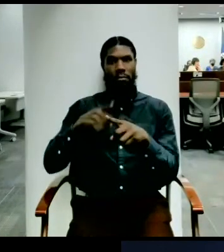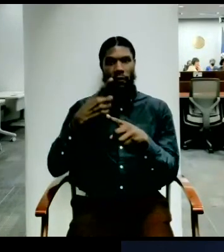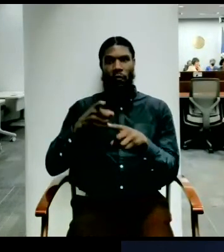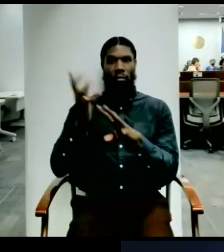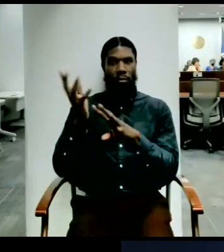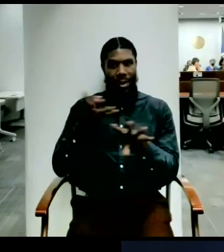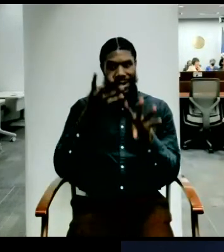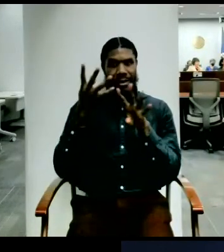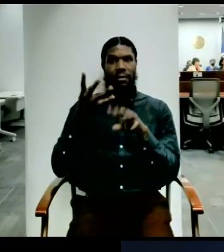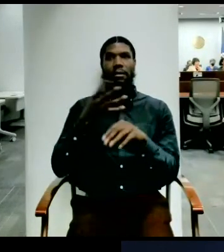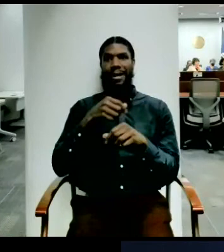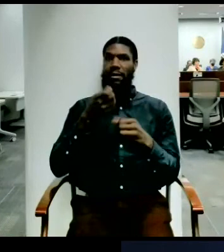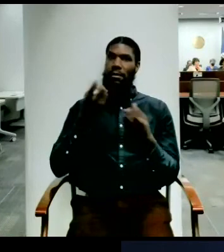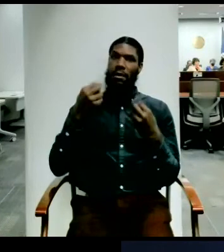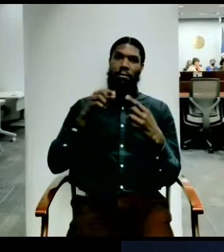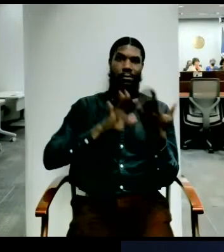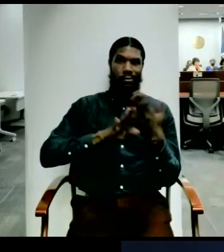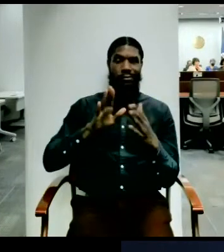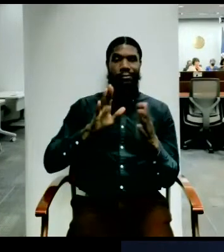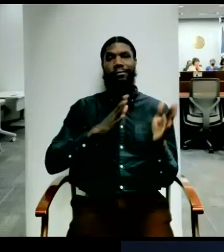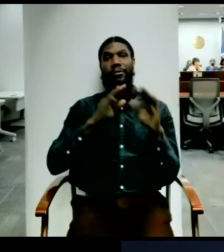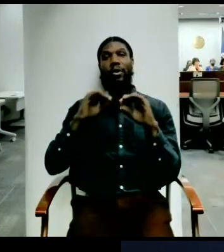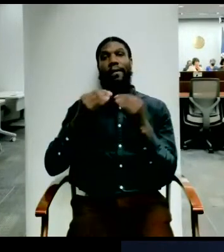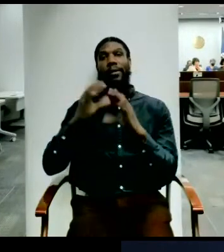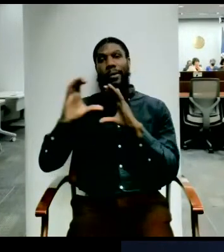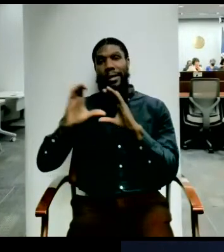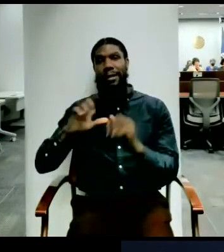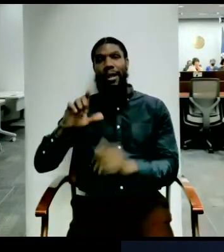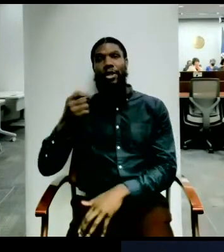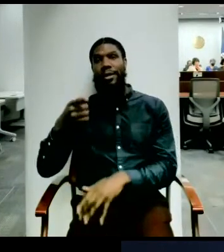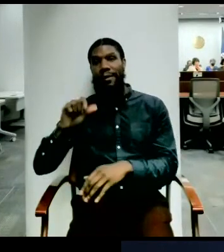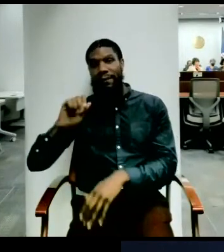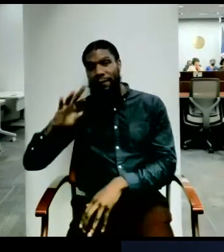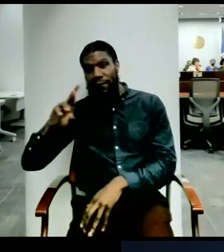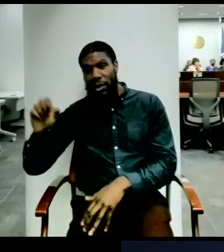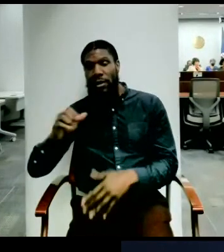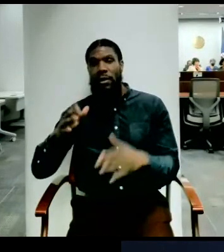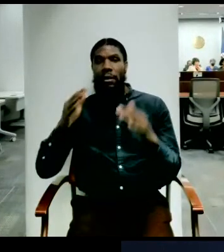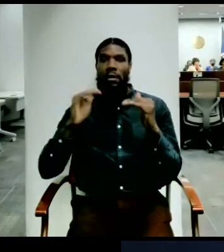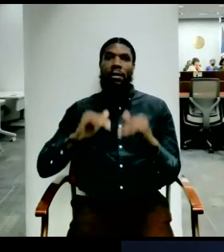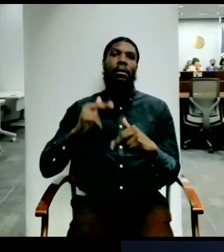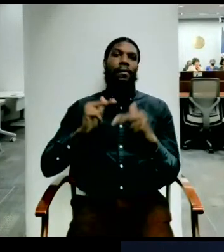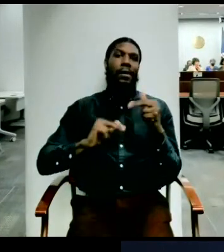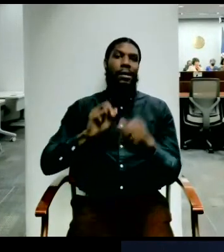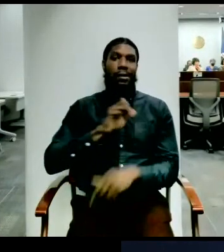Office of communications and affairs, our facility staff, the executive Secretariat